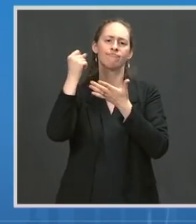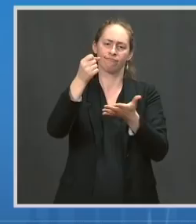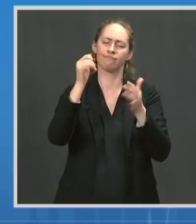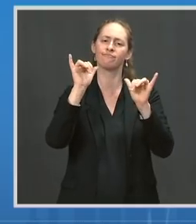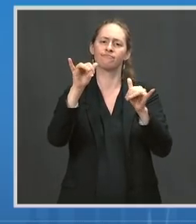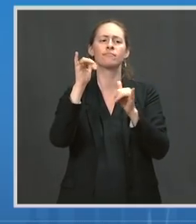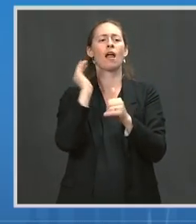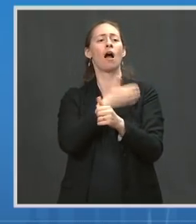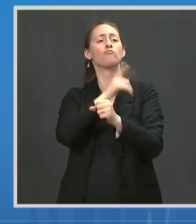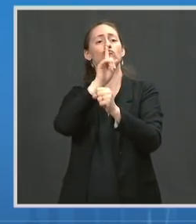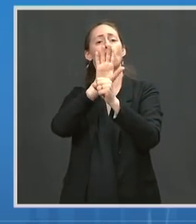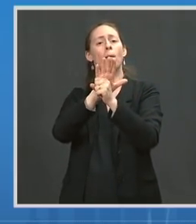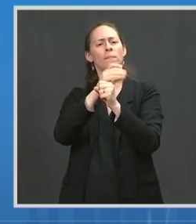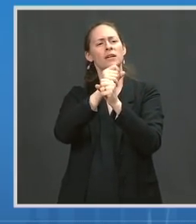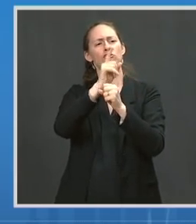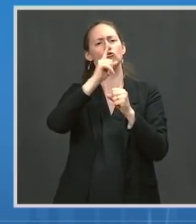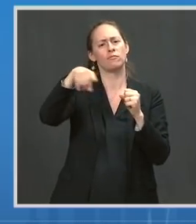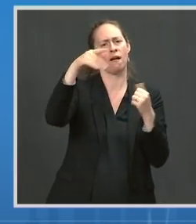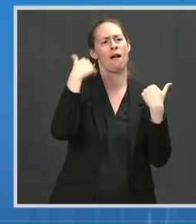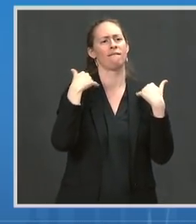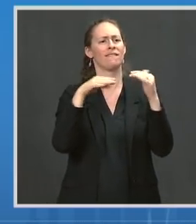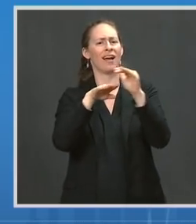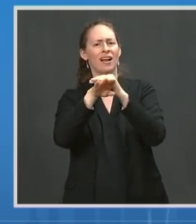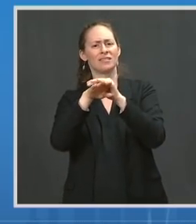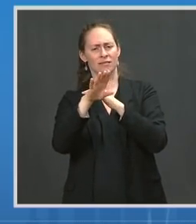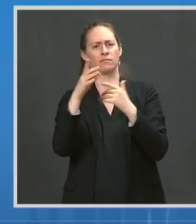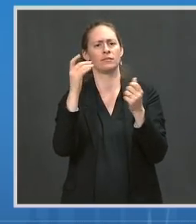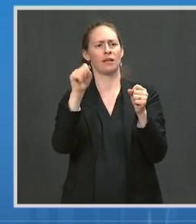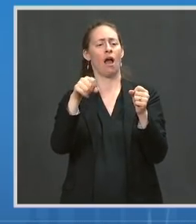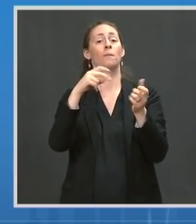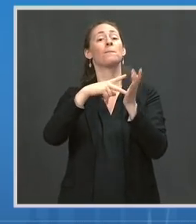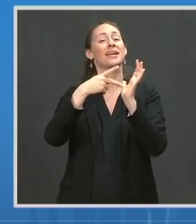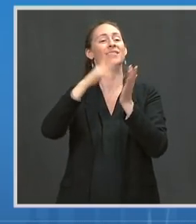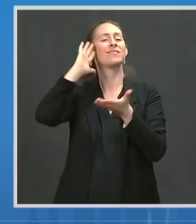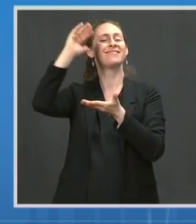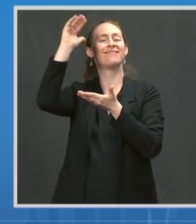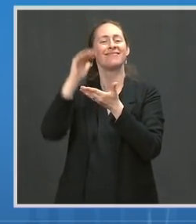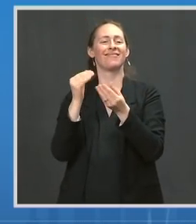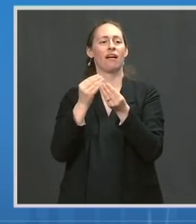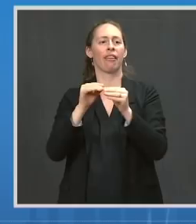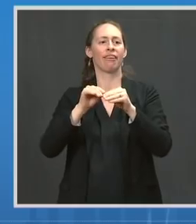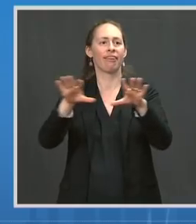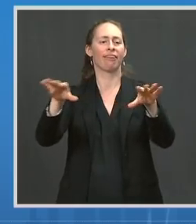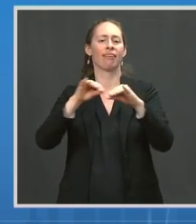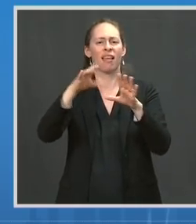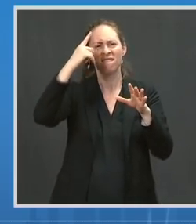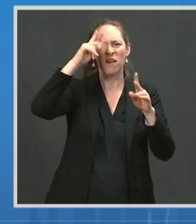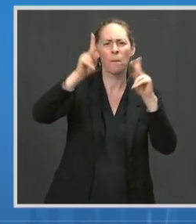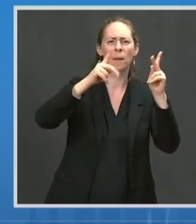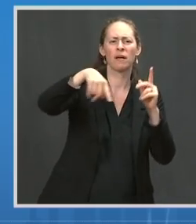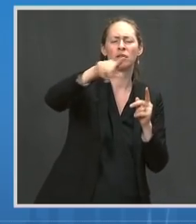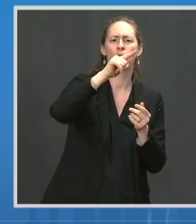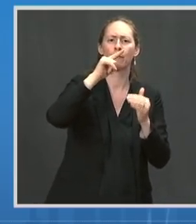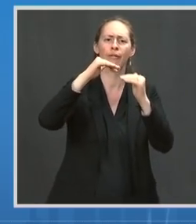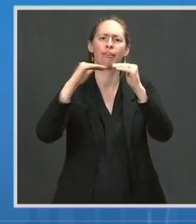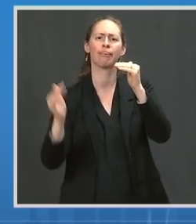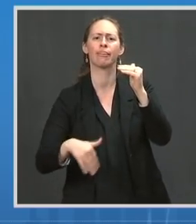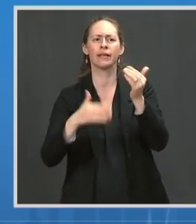and reduce the spread of COVID-19 in hard-hit communities. Additionally, I want to emphasize one point in particular about vaccines